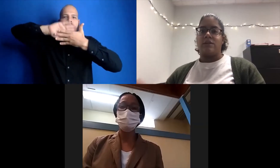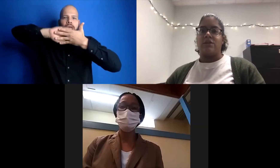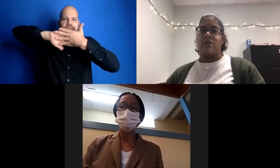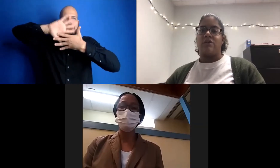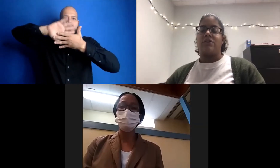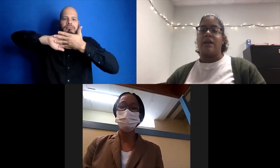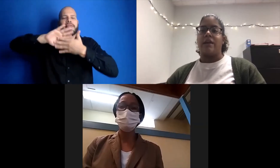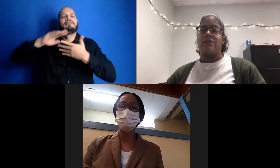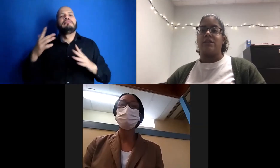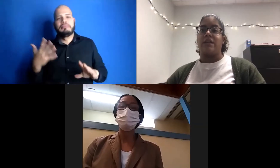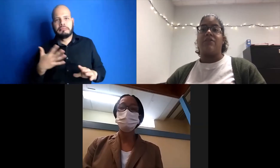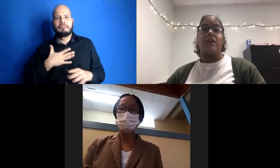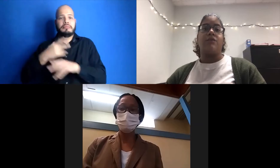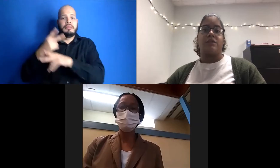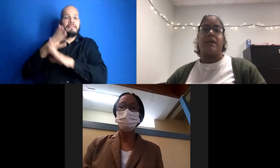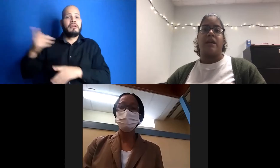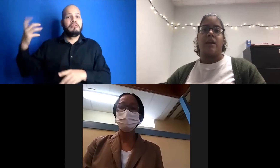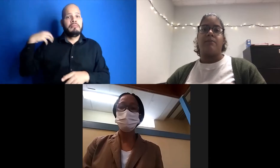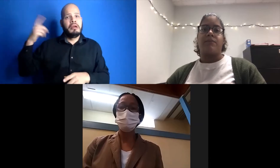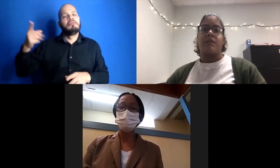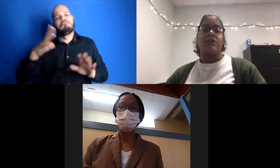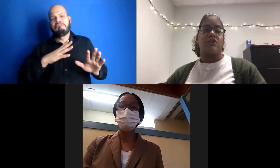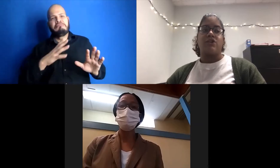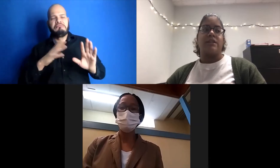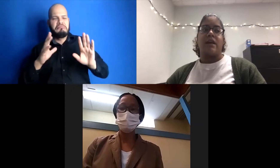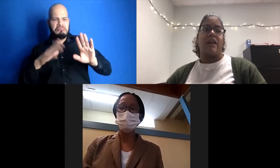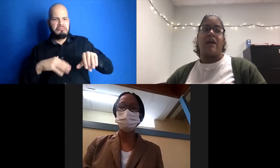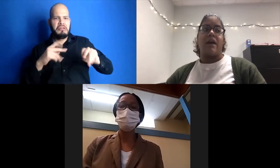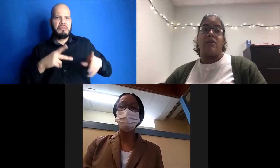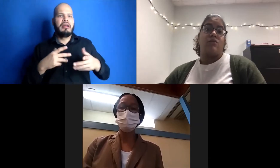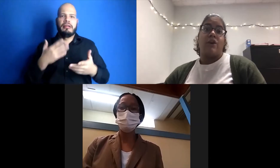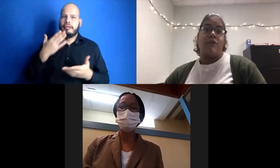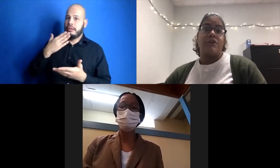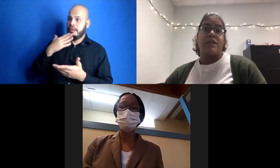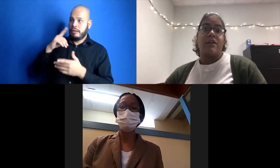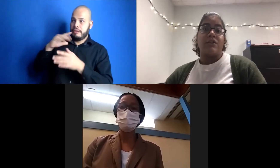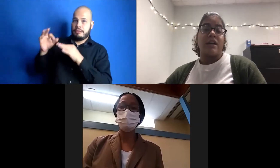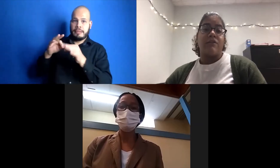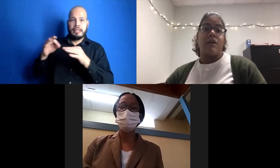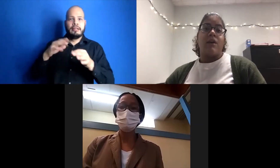in charge and she said thank you for speaking up because she said I don't know there's another deaf